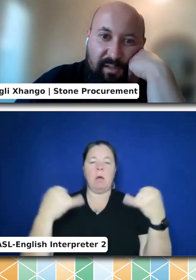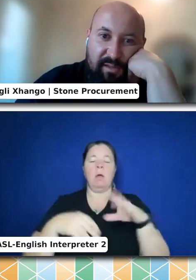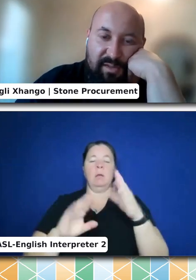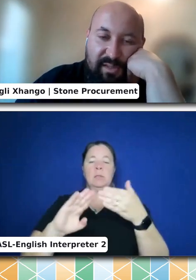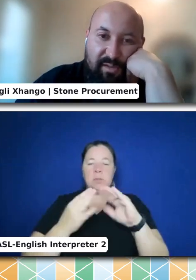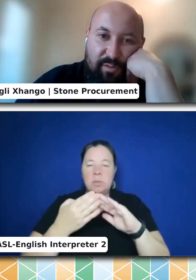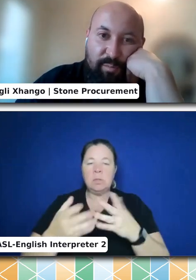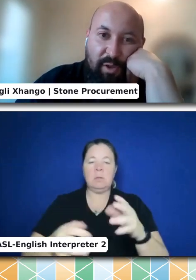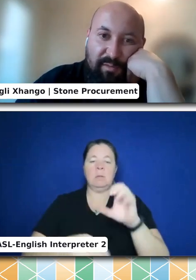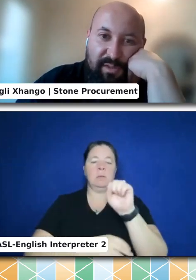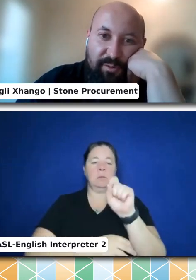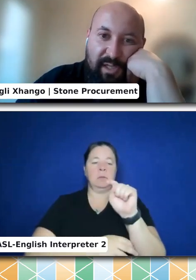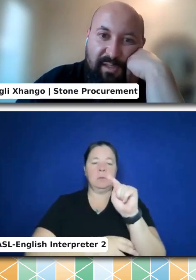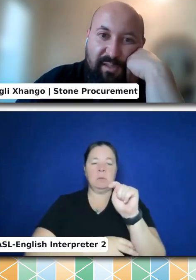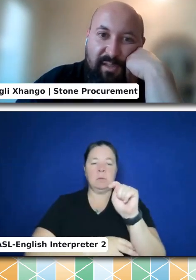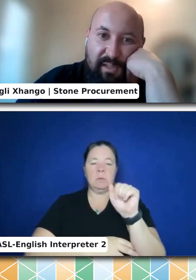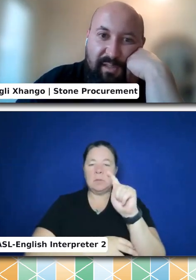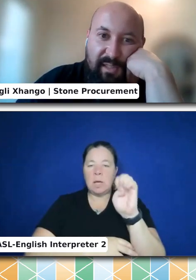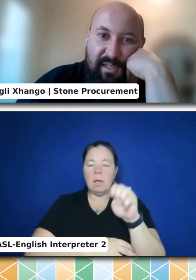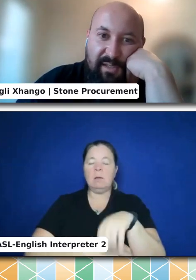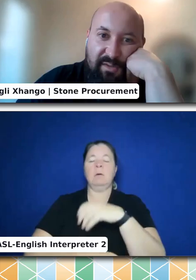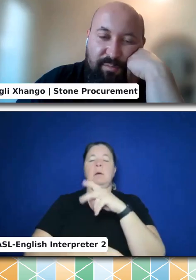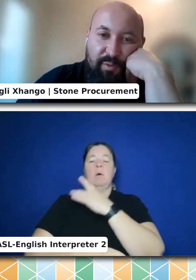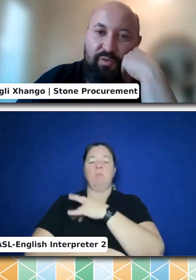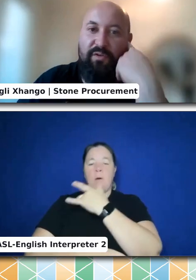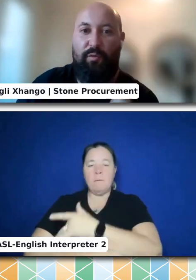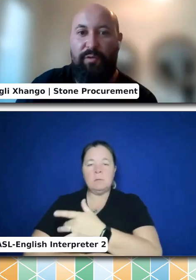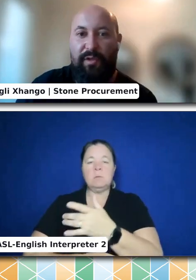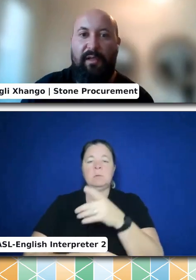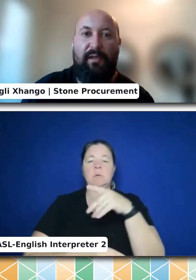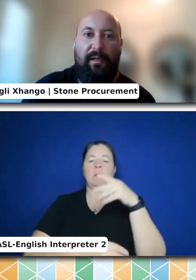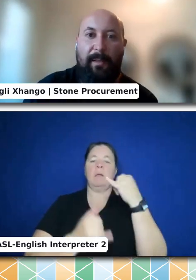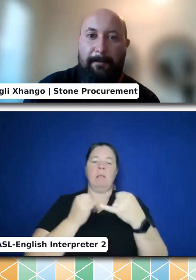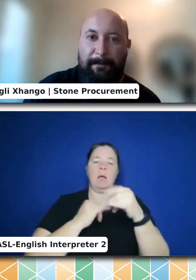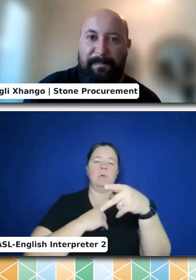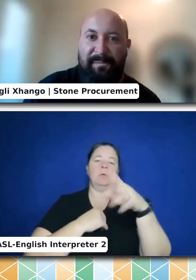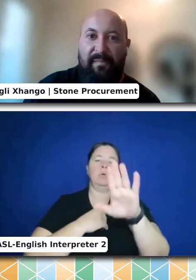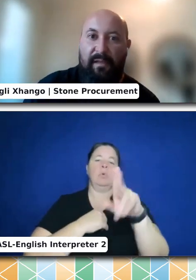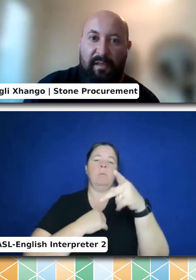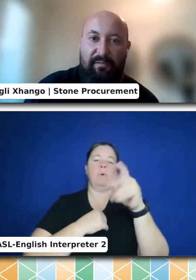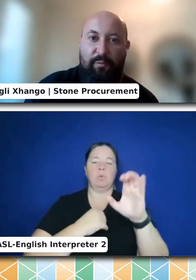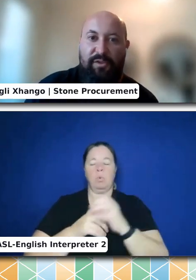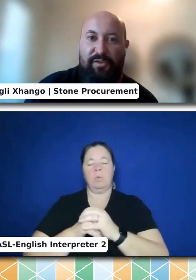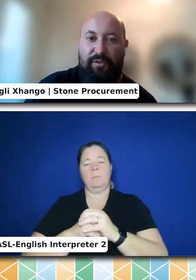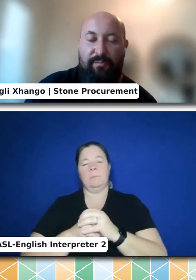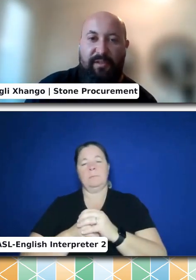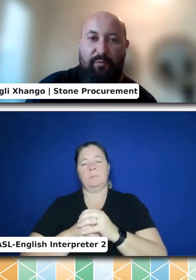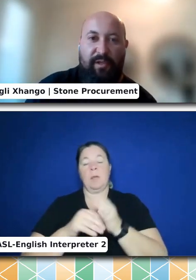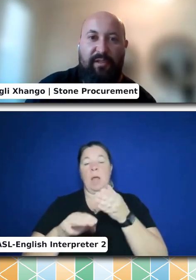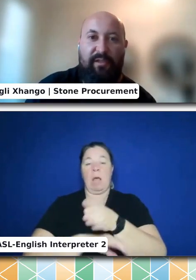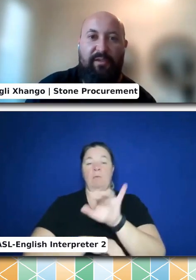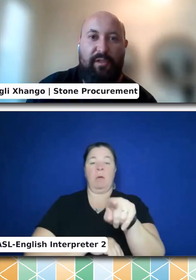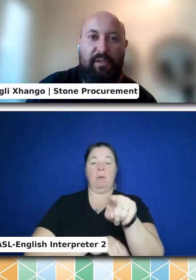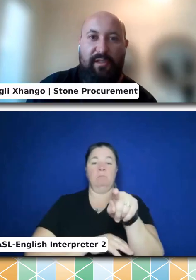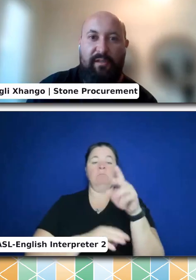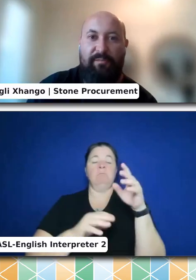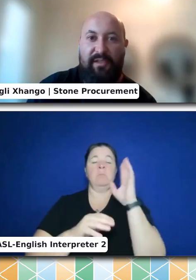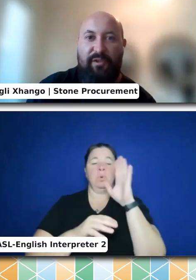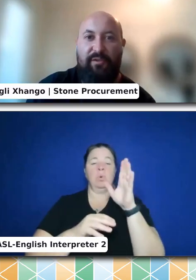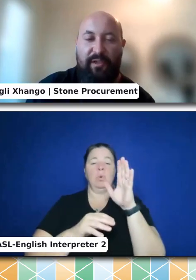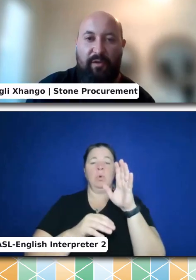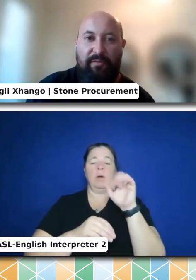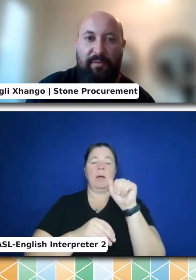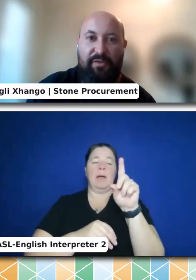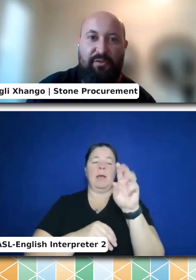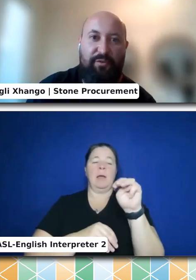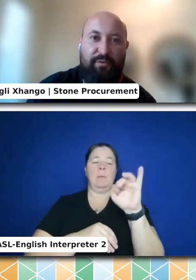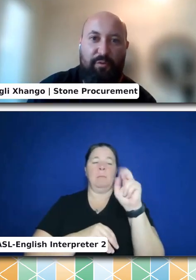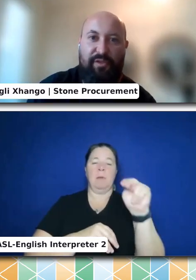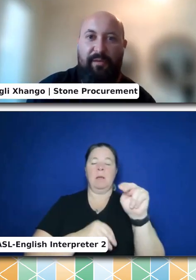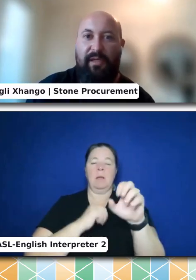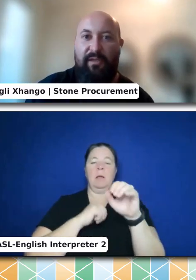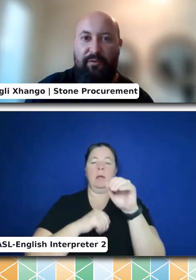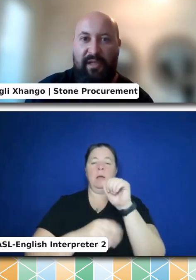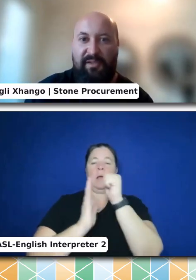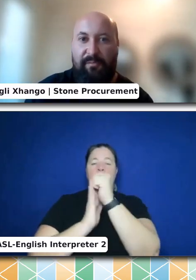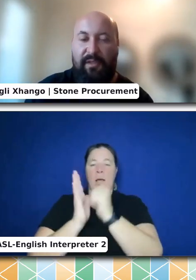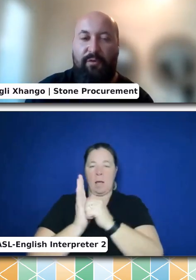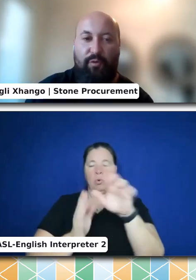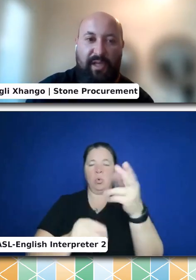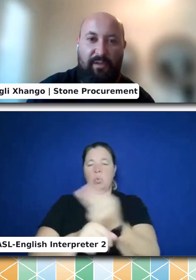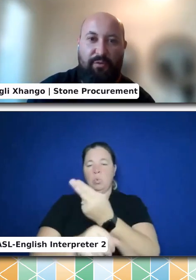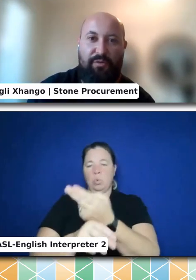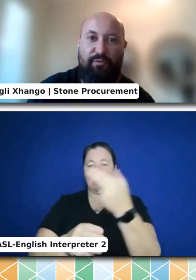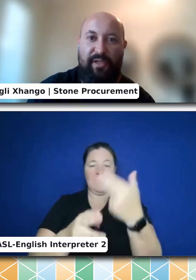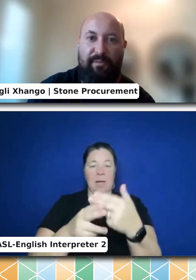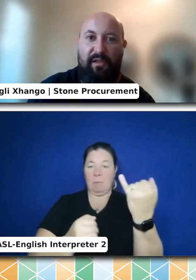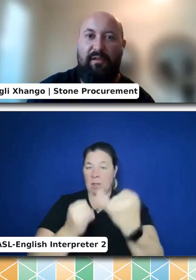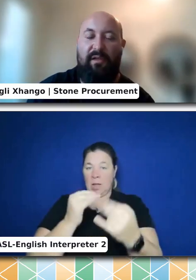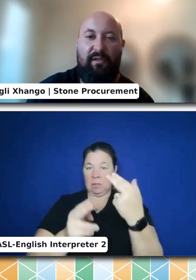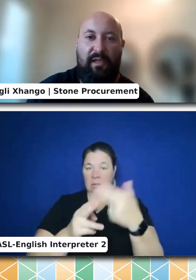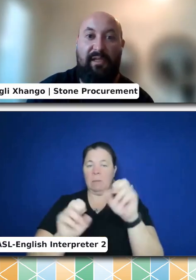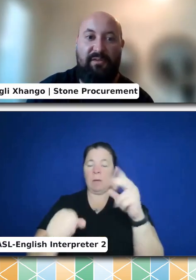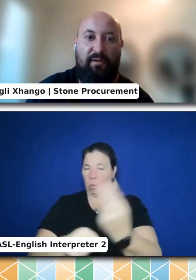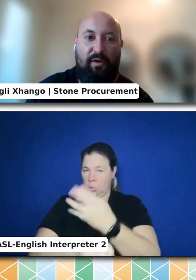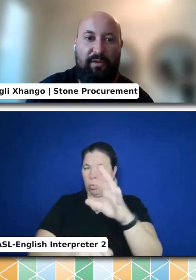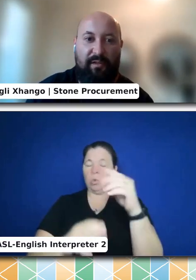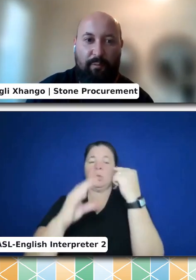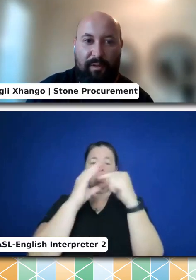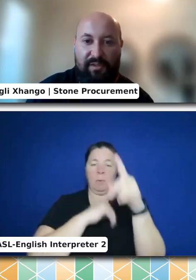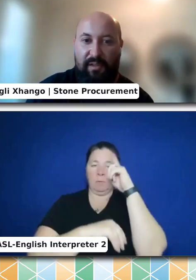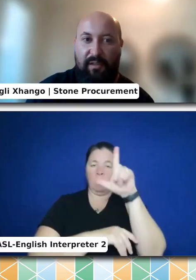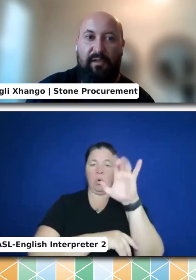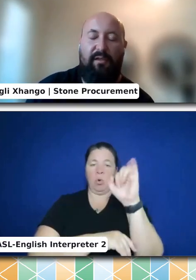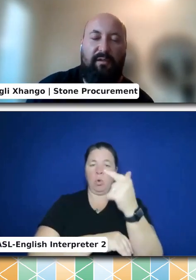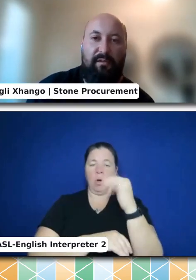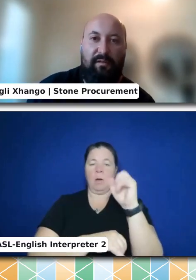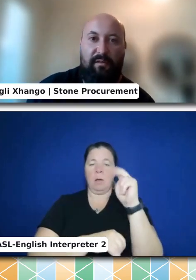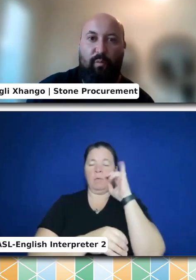State or province that you're at, and then lastly, your postal code. Um… Afterwards, you're going to be doing your administrator account information, so your username and your last name. You can use your email as the login for this.